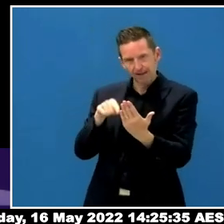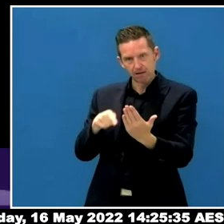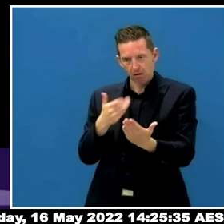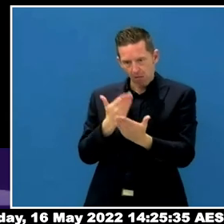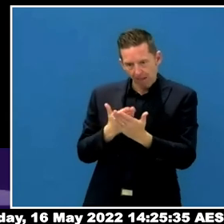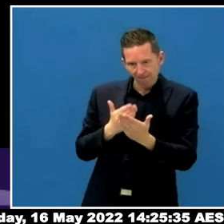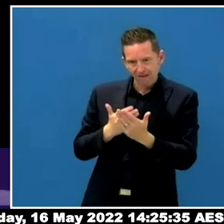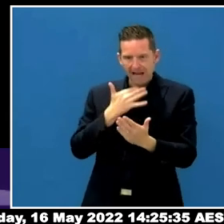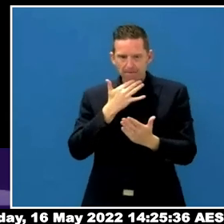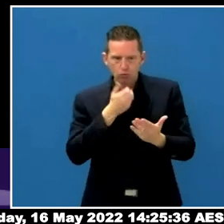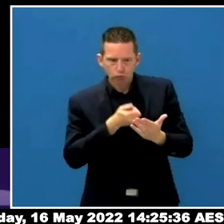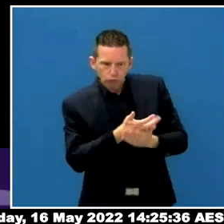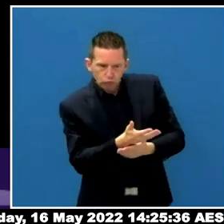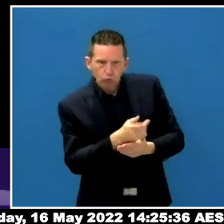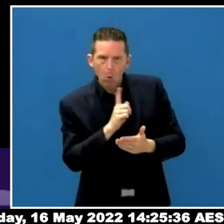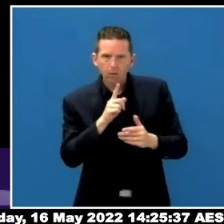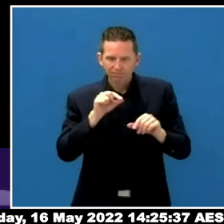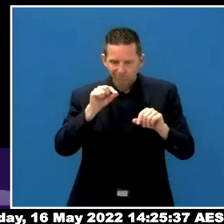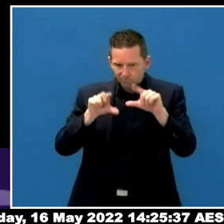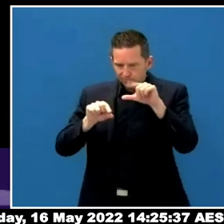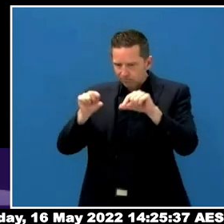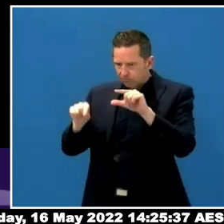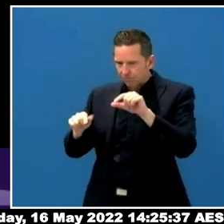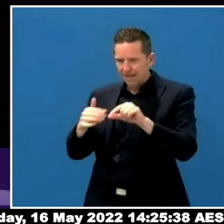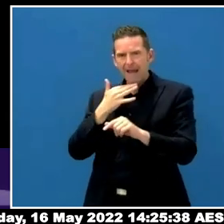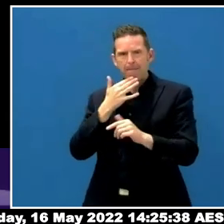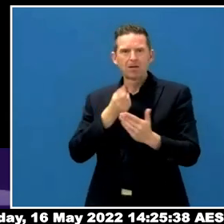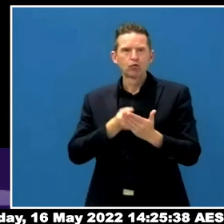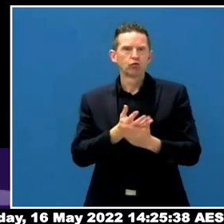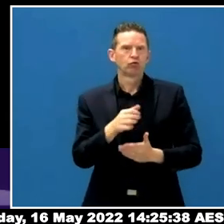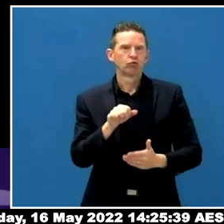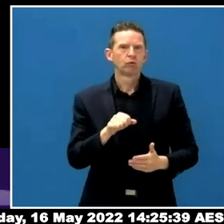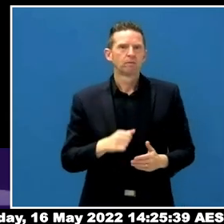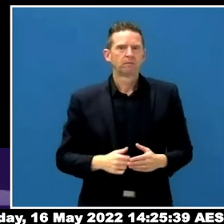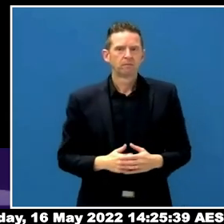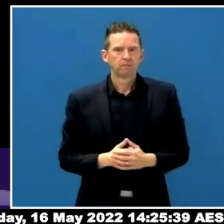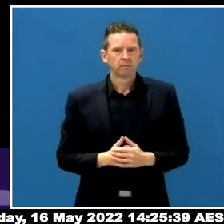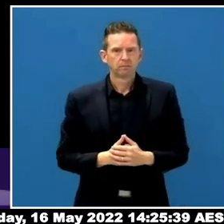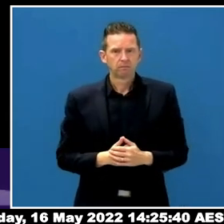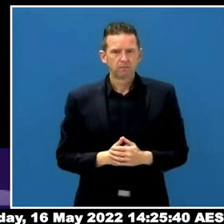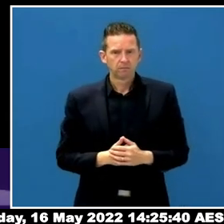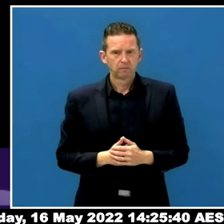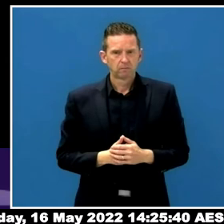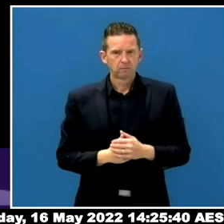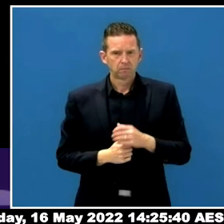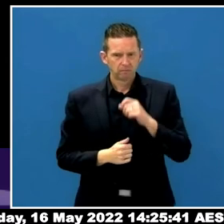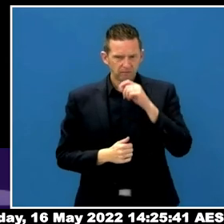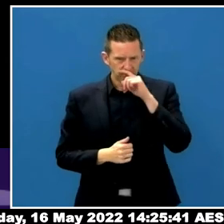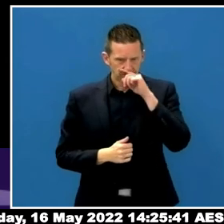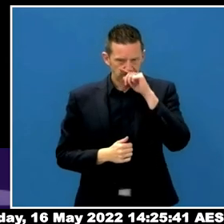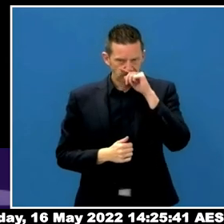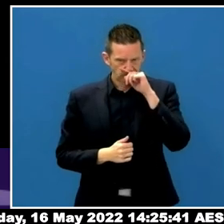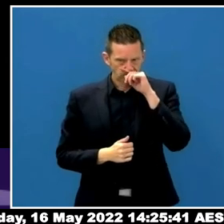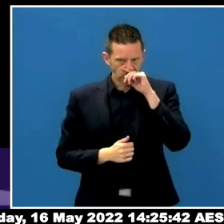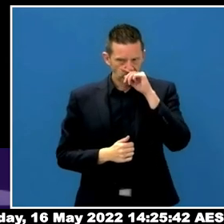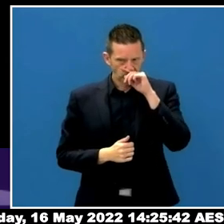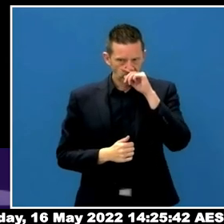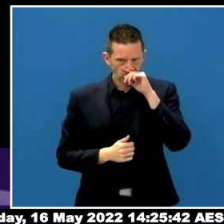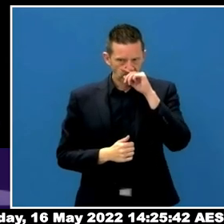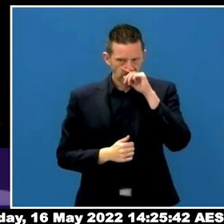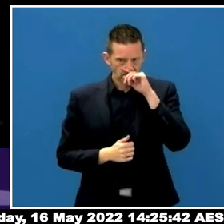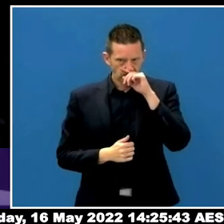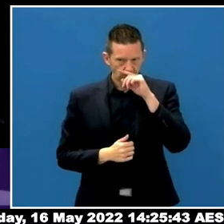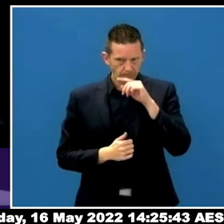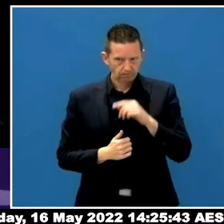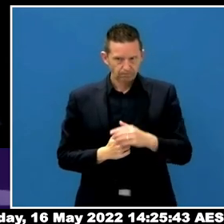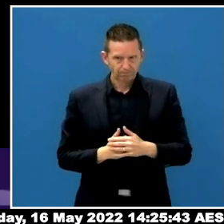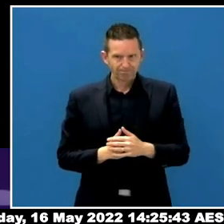been spent. MR FOGARTY: Before leaving this document, the fourth column, again, looking